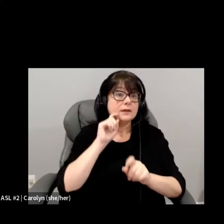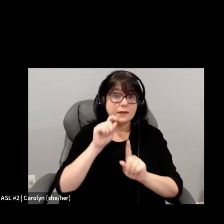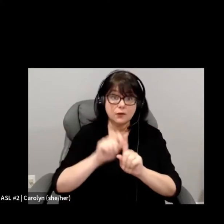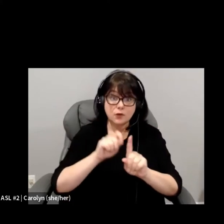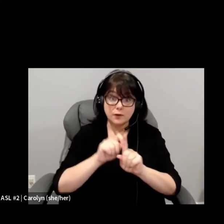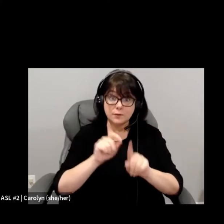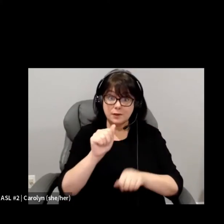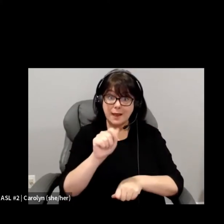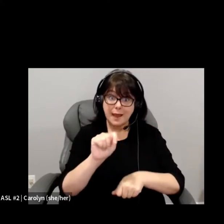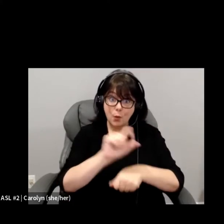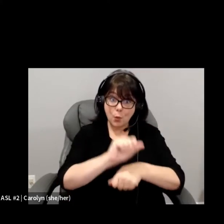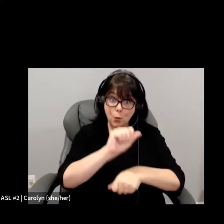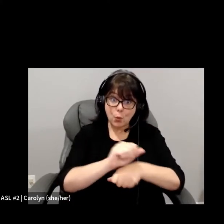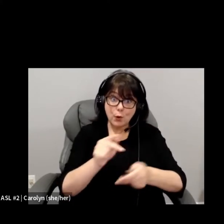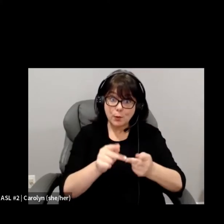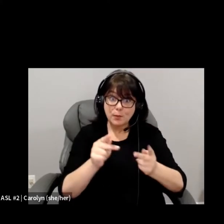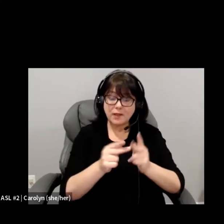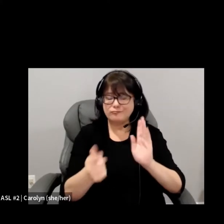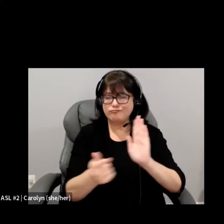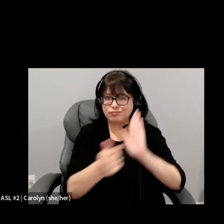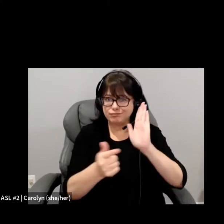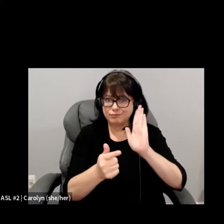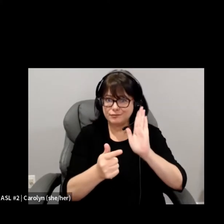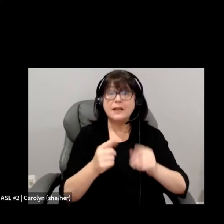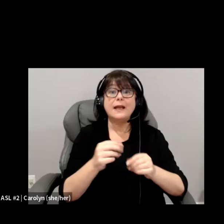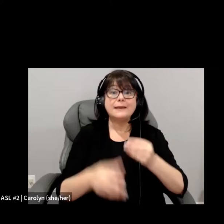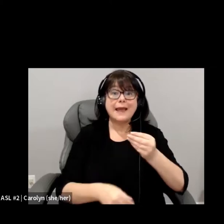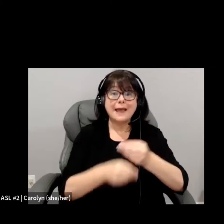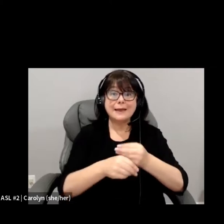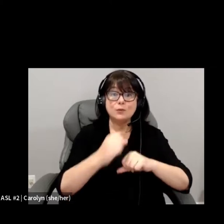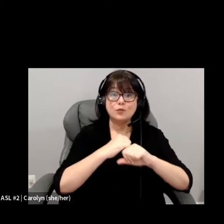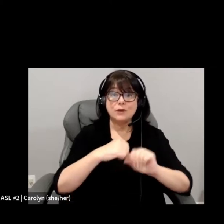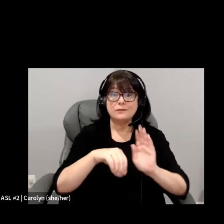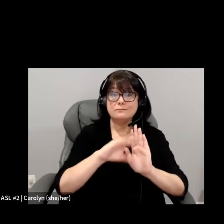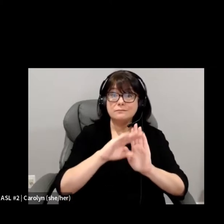SEVERAL NEW PROTECTED GROUNDS, INCLUDING HANDY CAP.